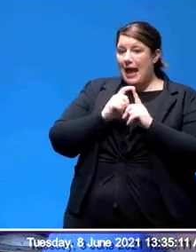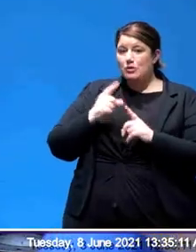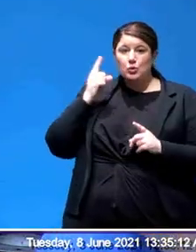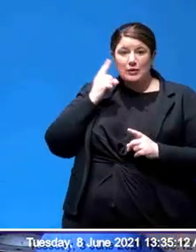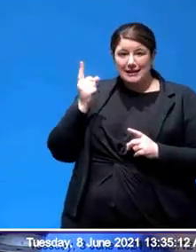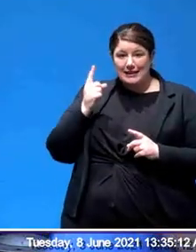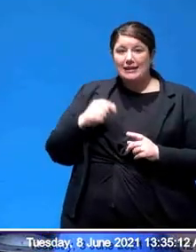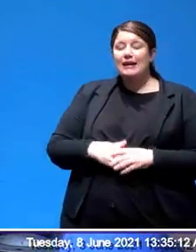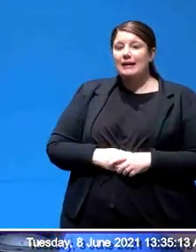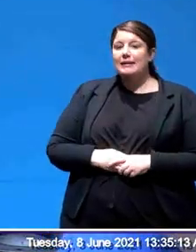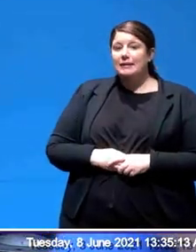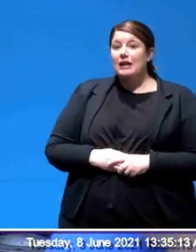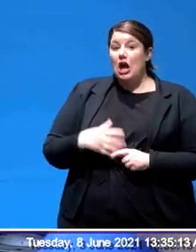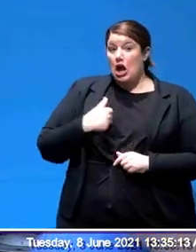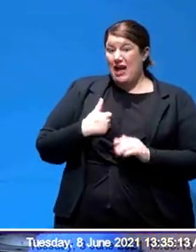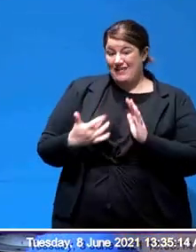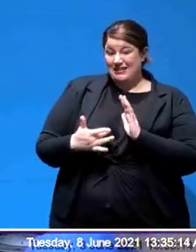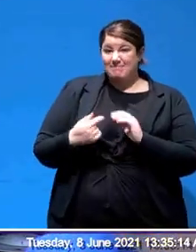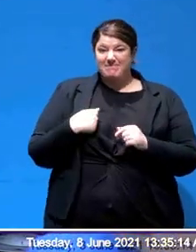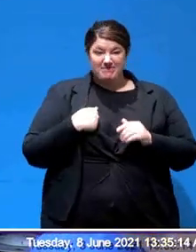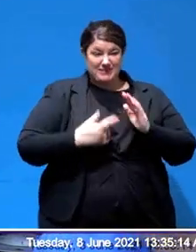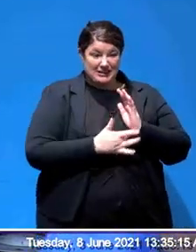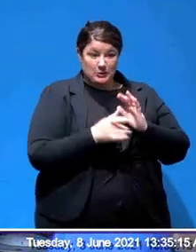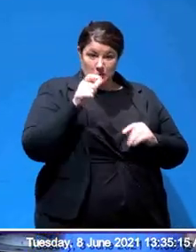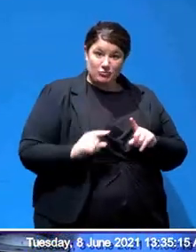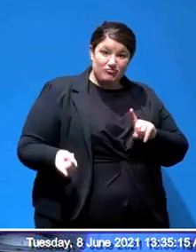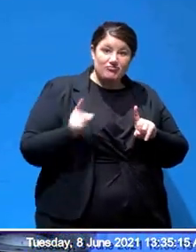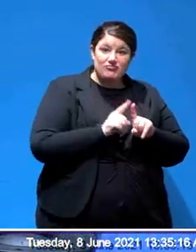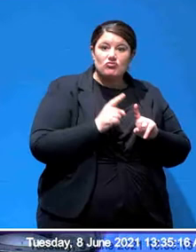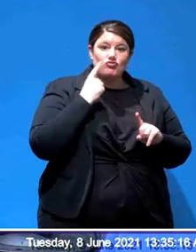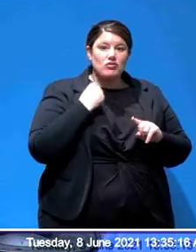I have a technical person present with me in the room who will try to assist.